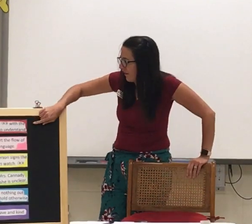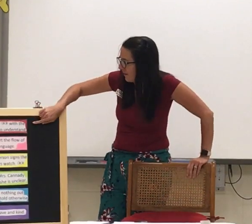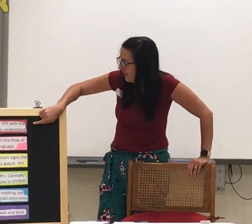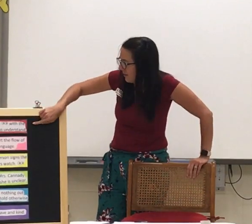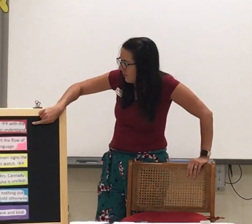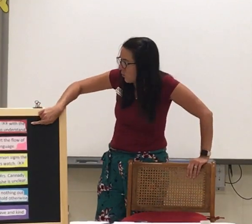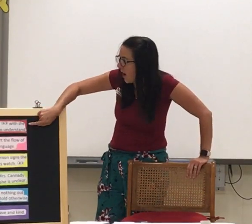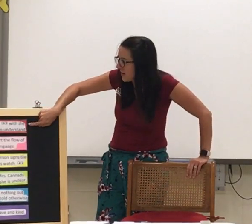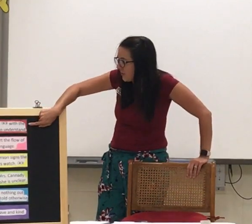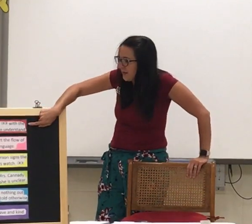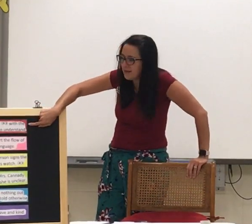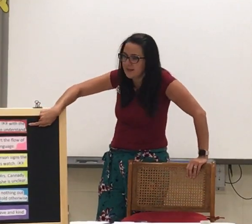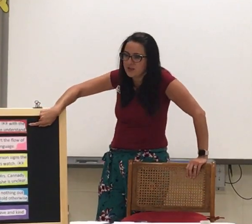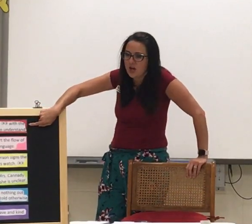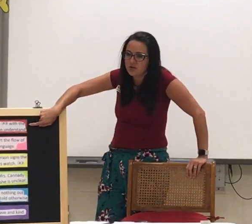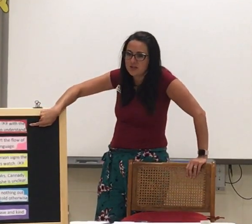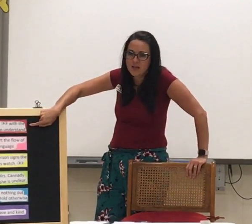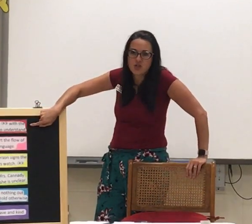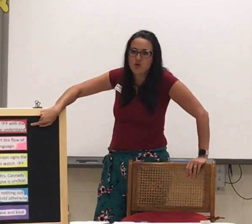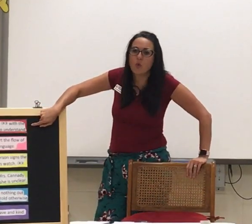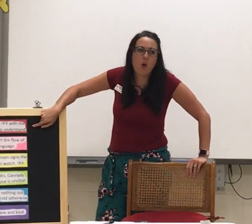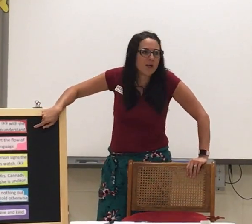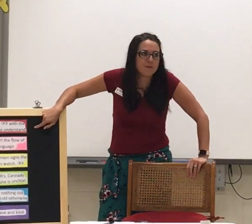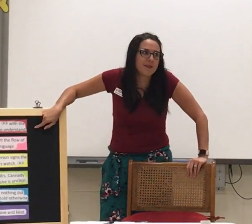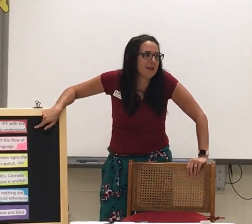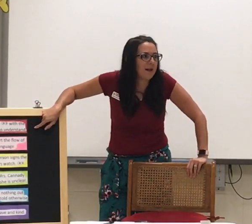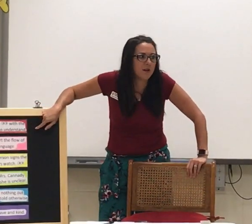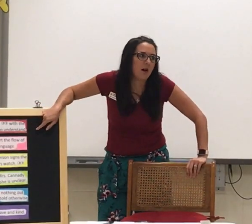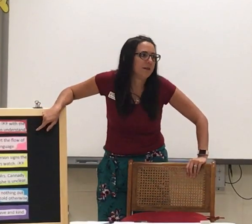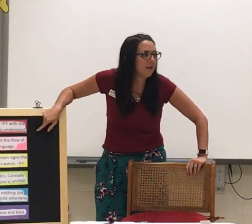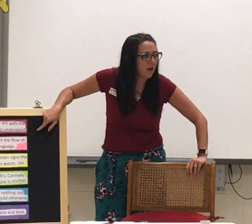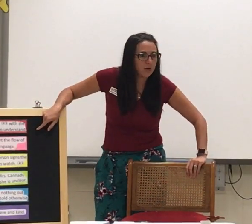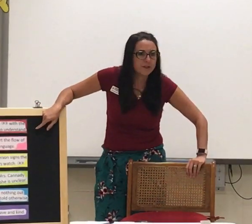watch what they intend to understand so you can watch me sign all day long and